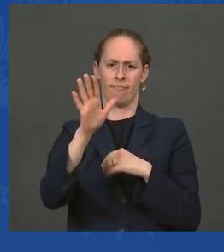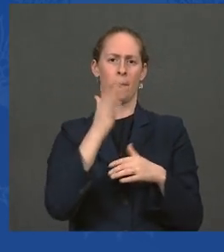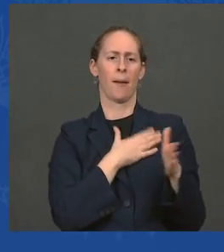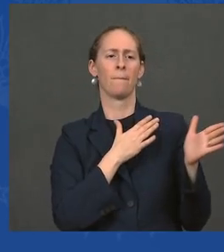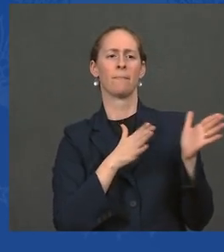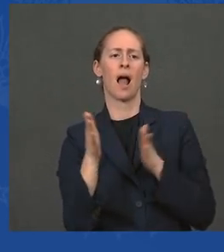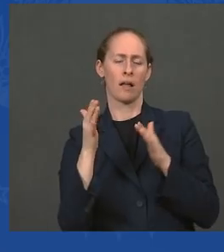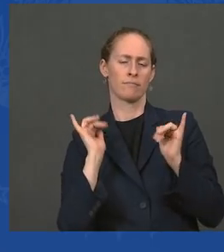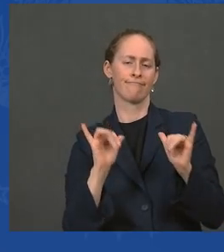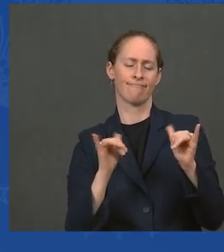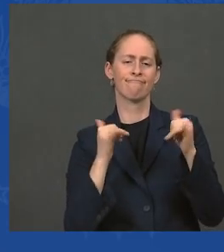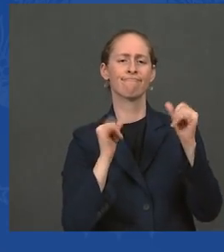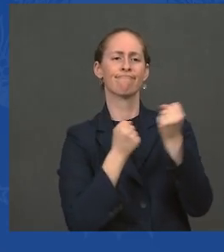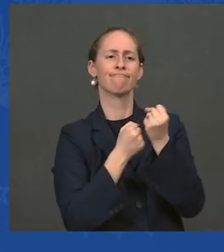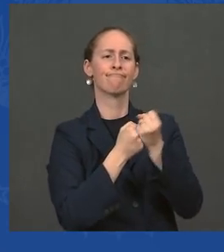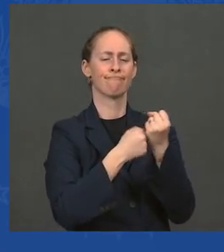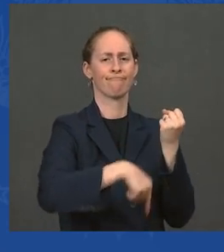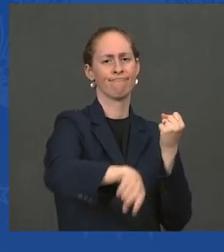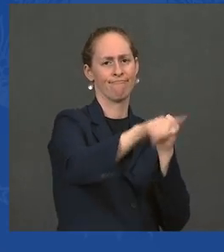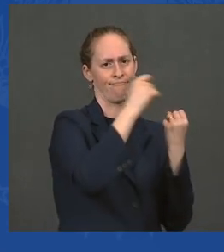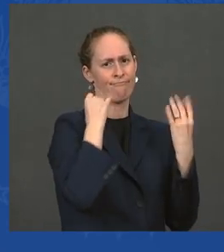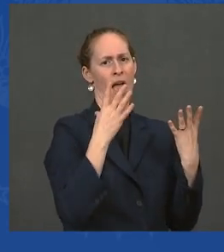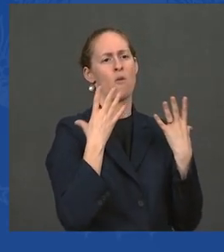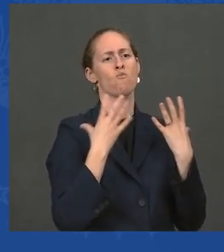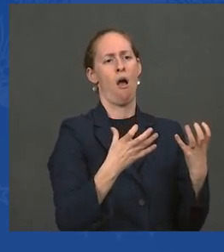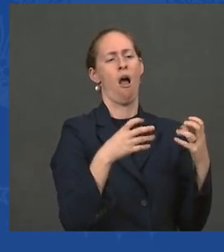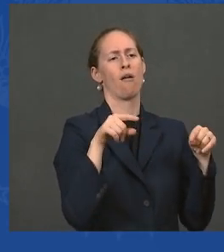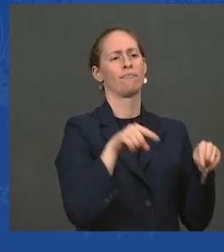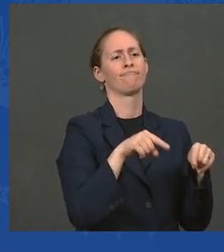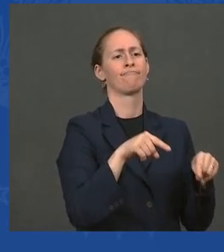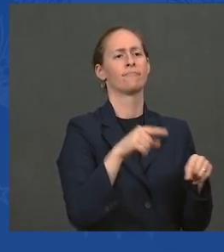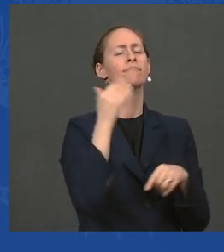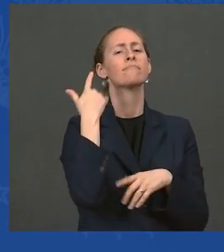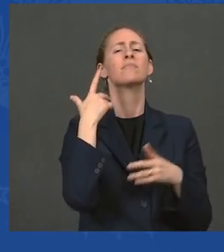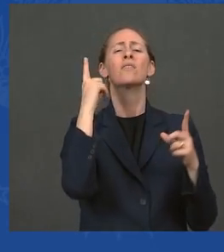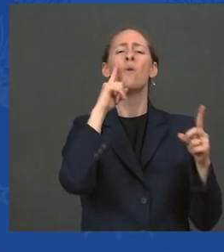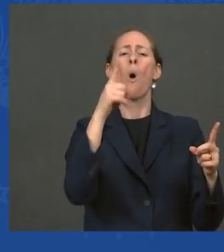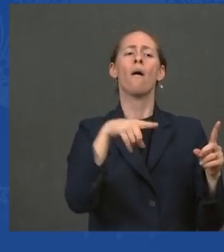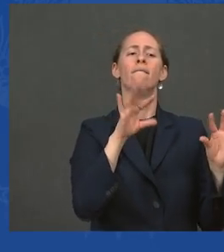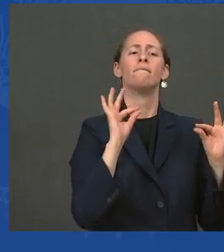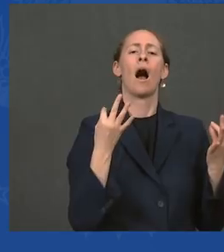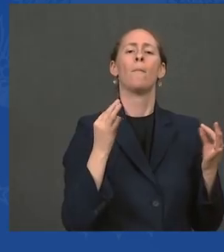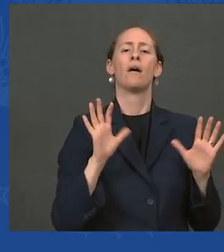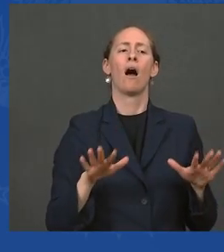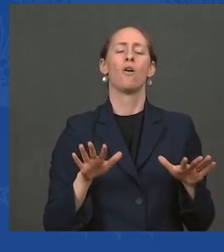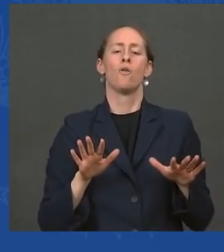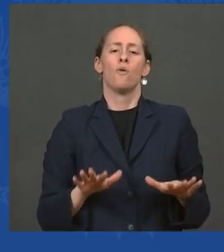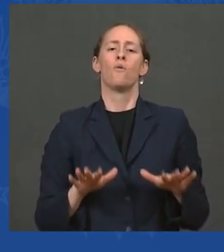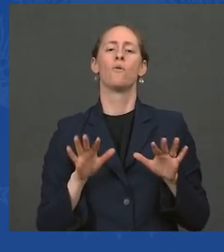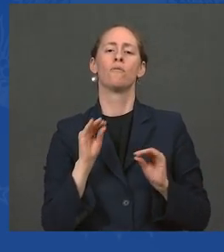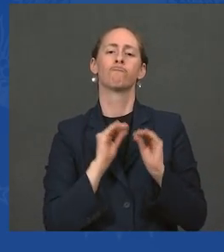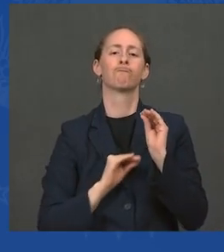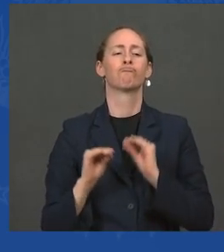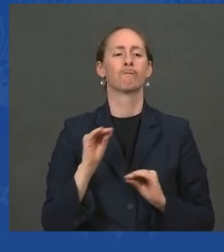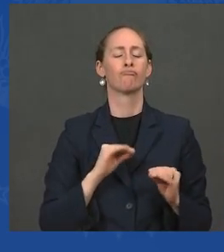And they understand that when families have a little breathing room, America is in a better spot. And they know this is about dignity and respect,